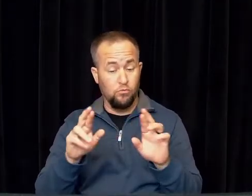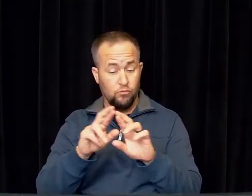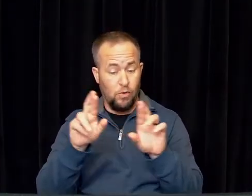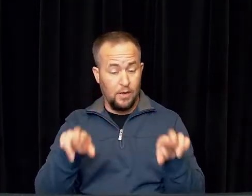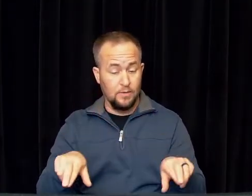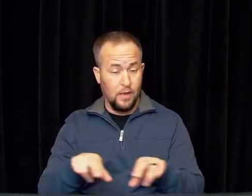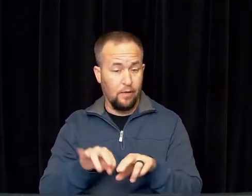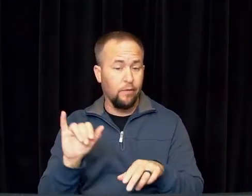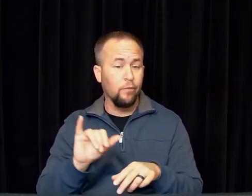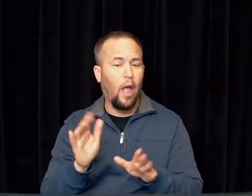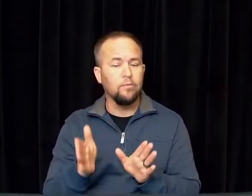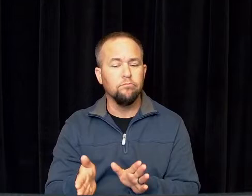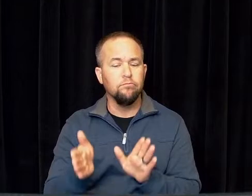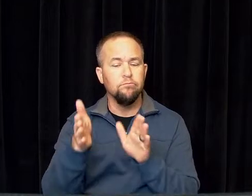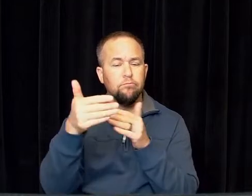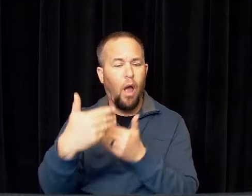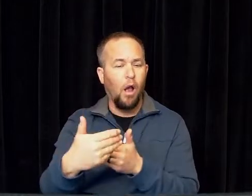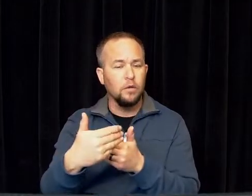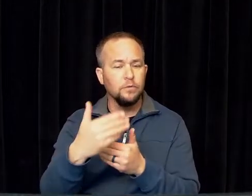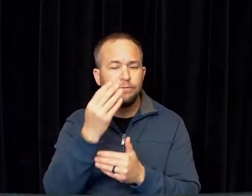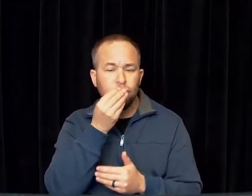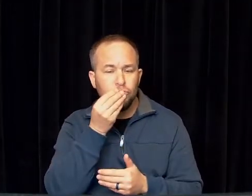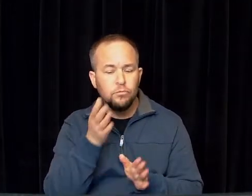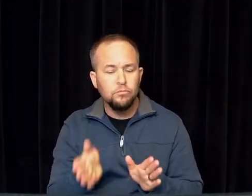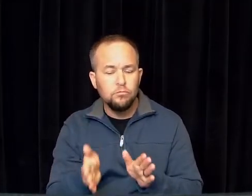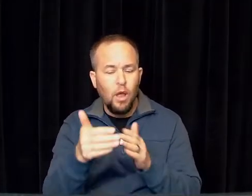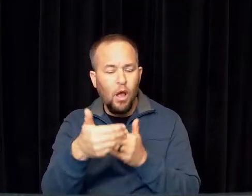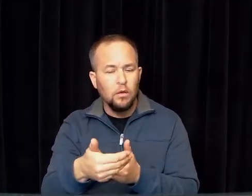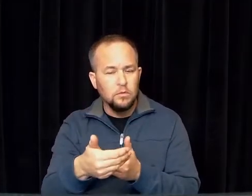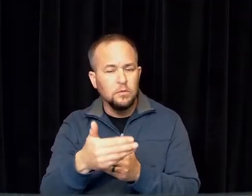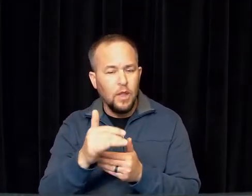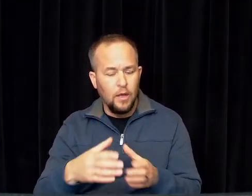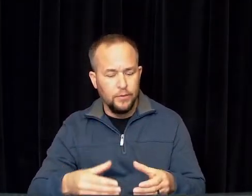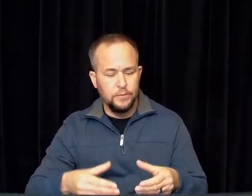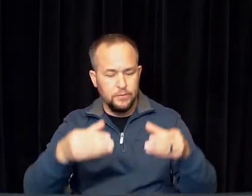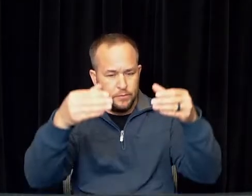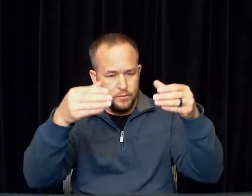top and bottom are parallel, front and back are parallel, left and right is parallel, then that